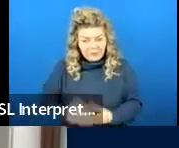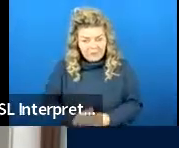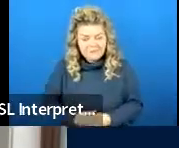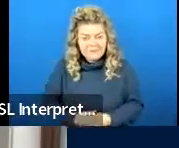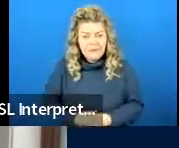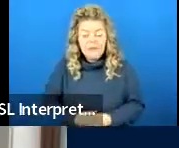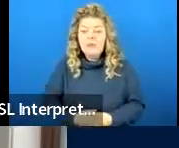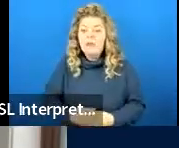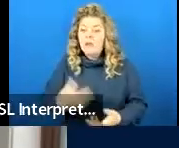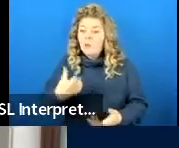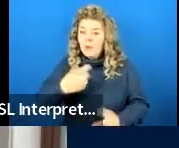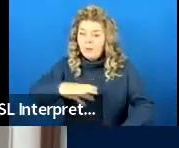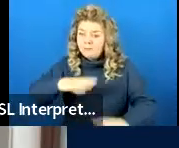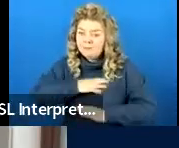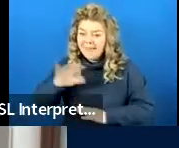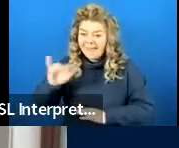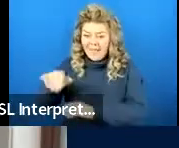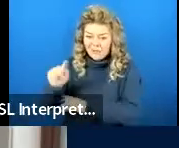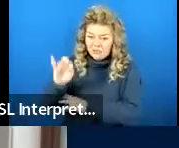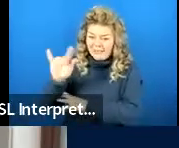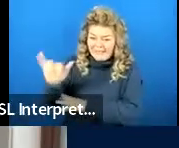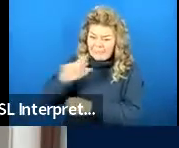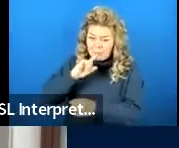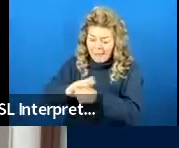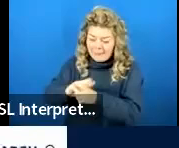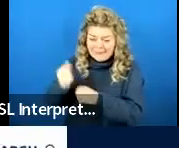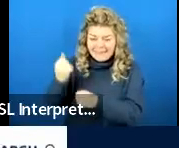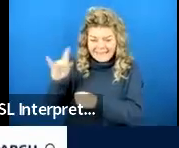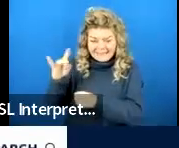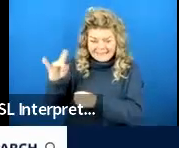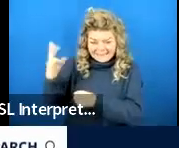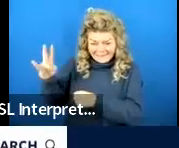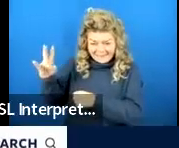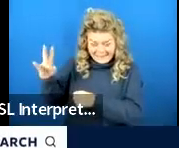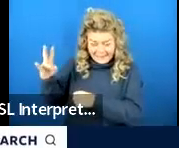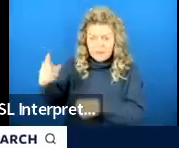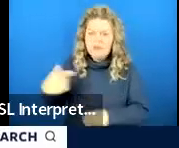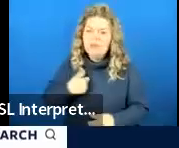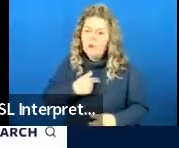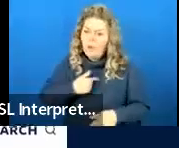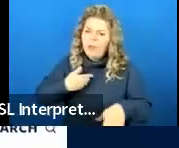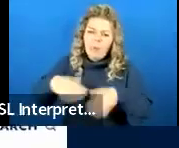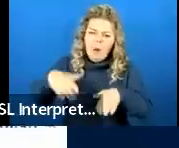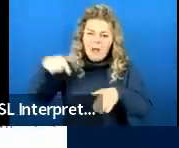to fulfill the treaty Promise made in 1817. We walk this path in partnership